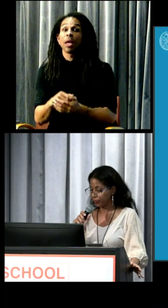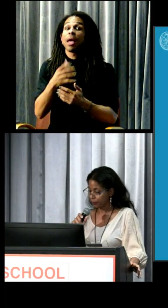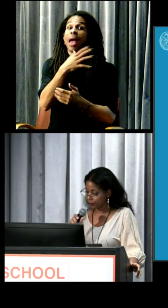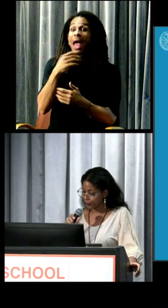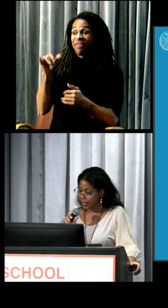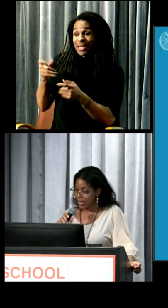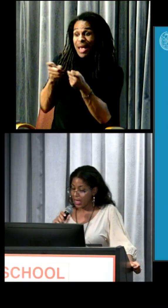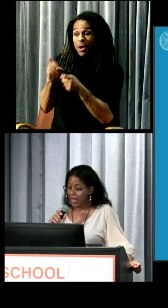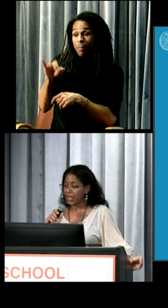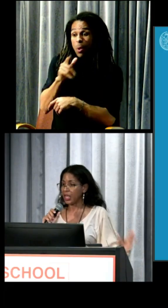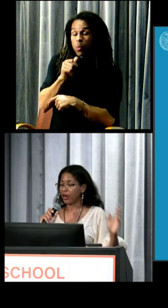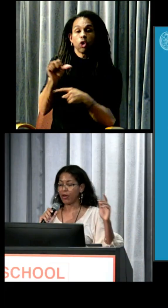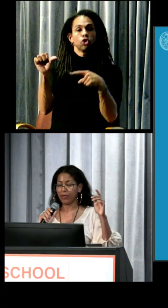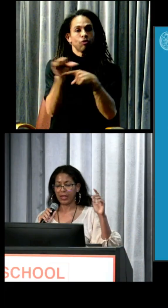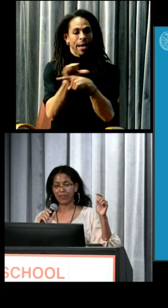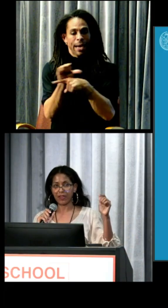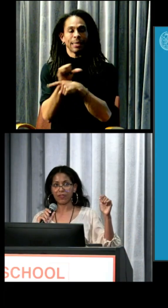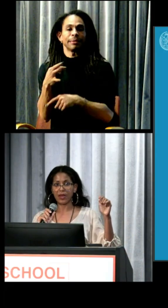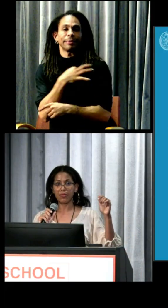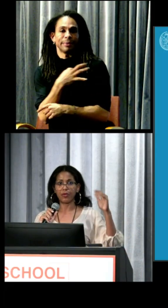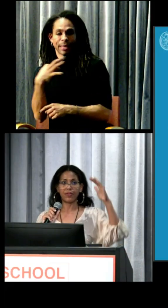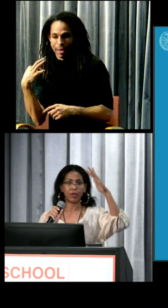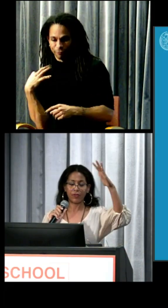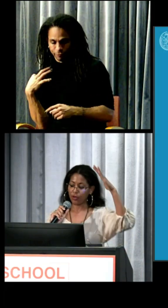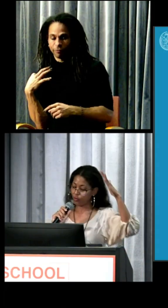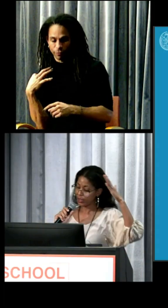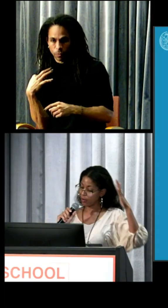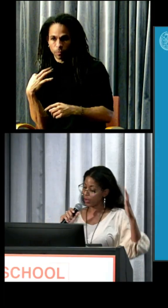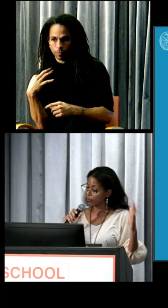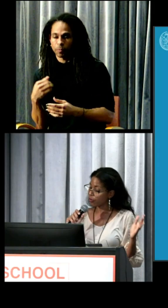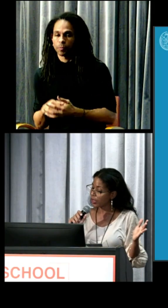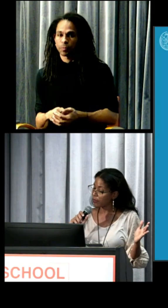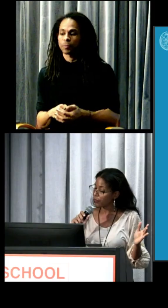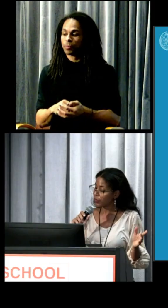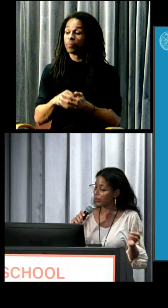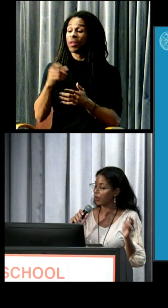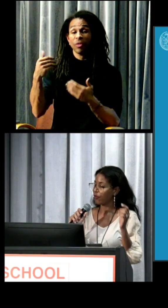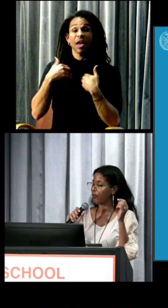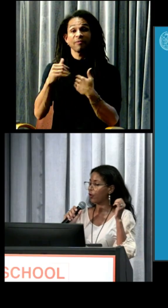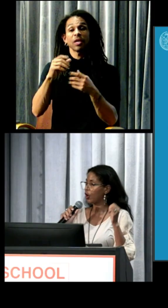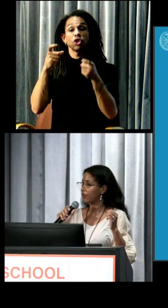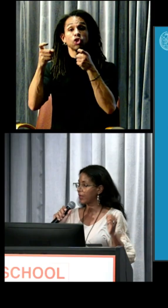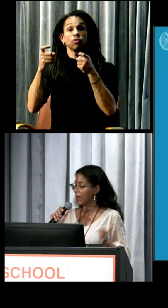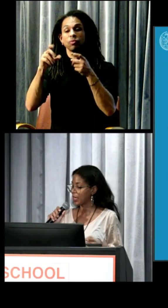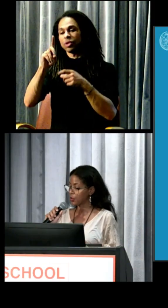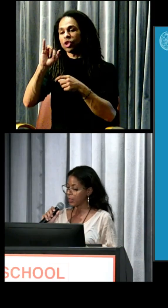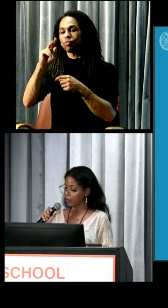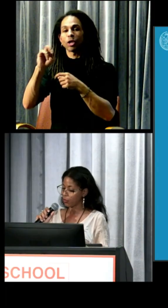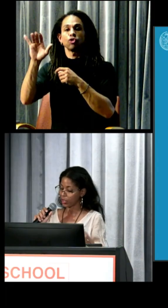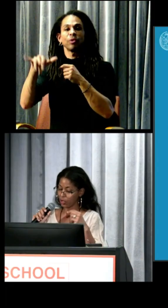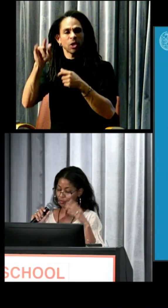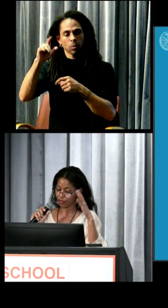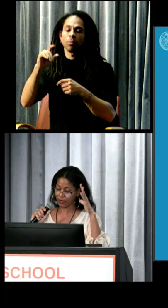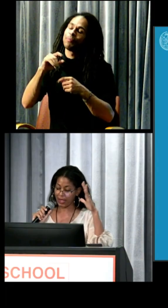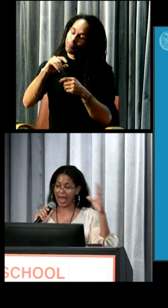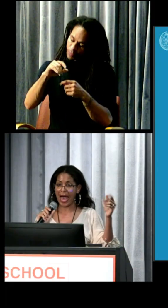If I add this park, if I add this parking garage, how does that affect these city systems?